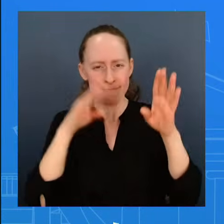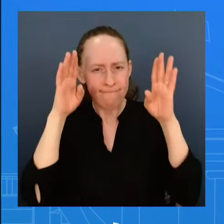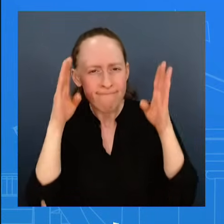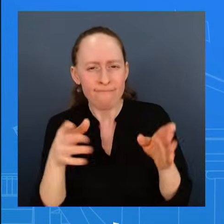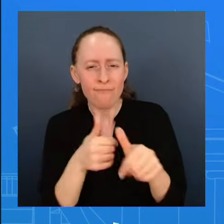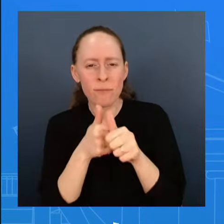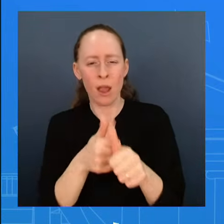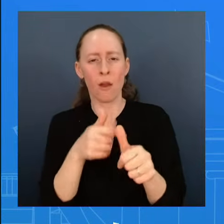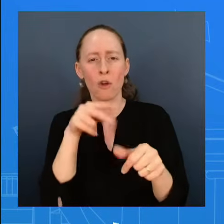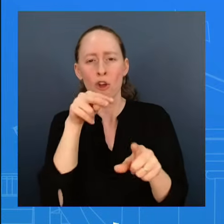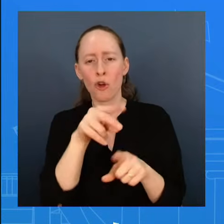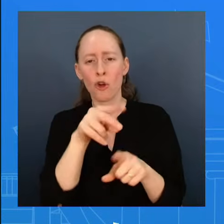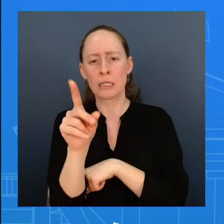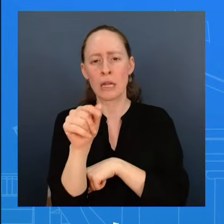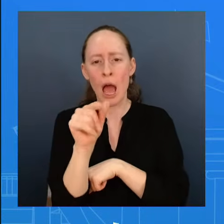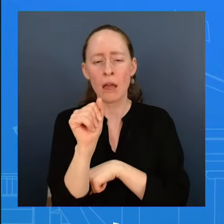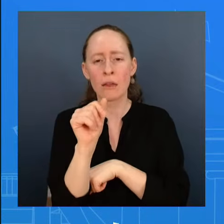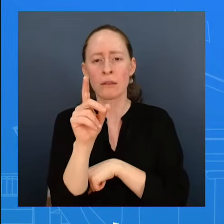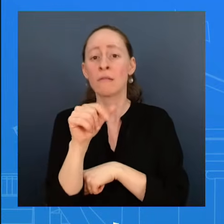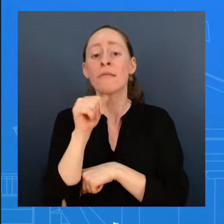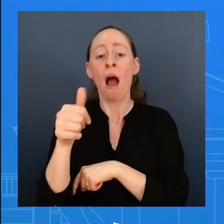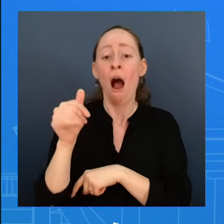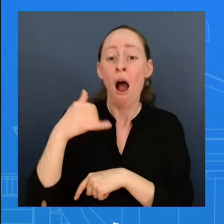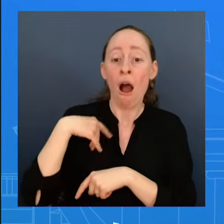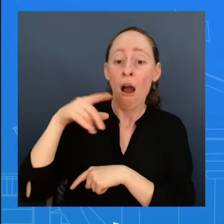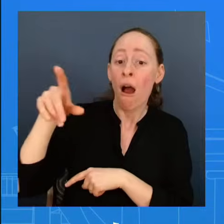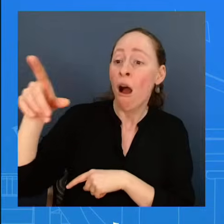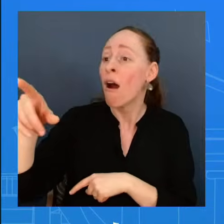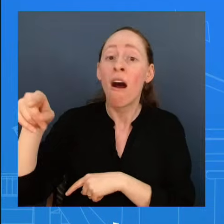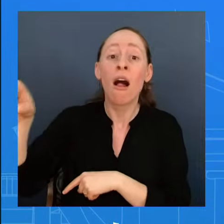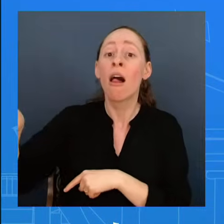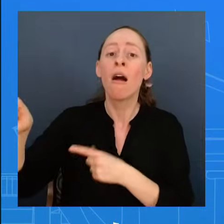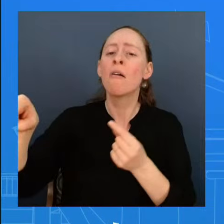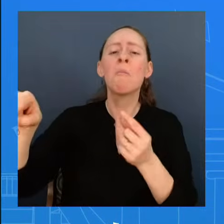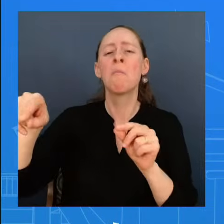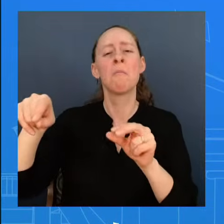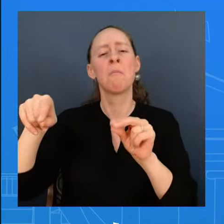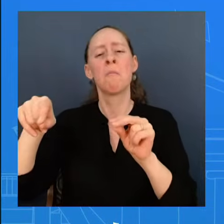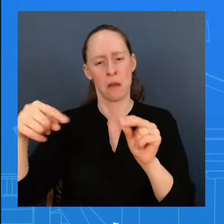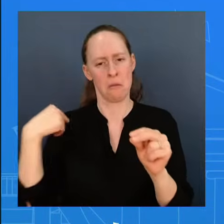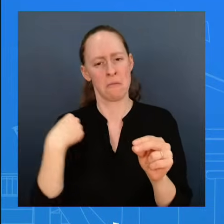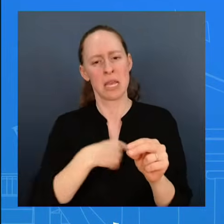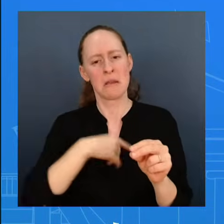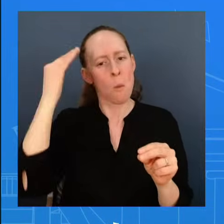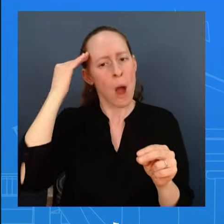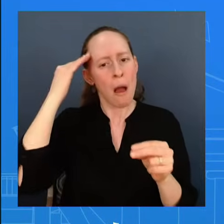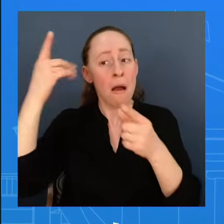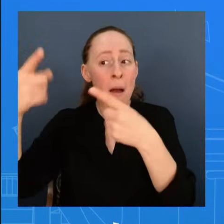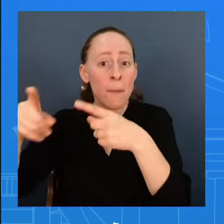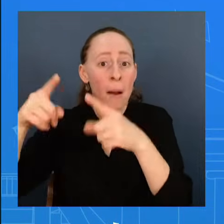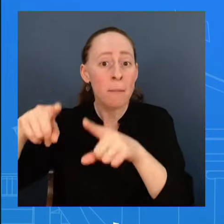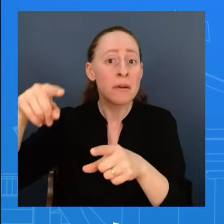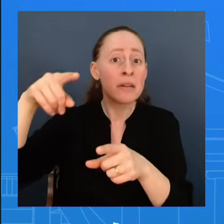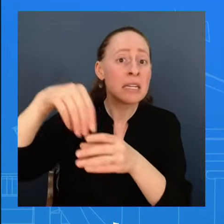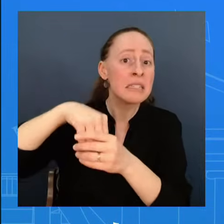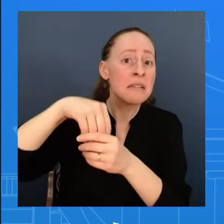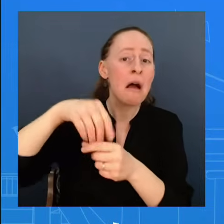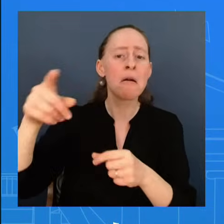we are very much -- very clear on that. The independence is -- is good for -- the Federal Reserve's independence